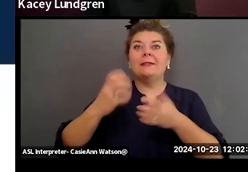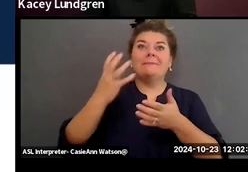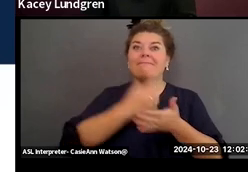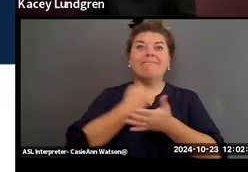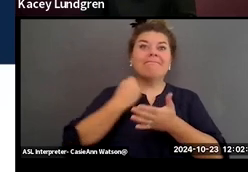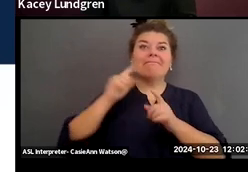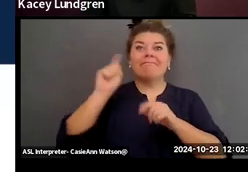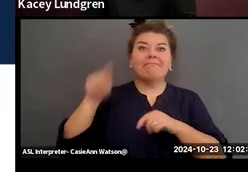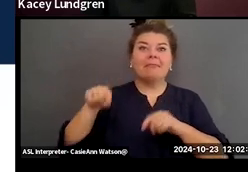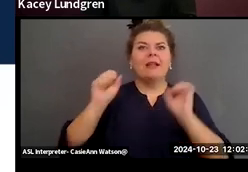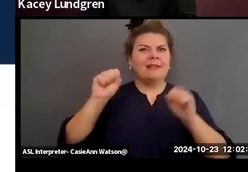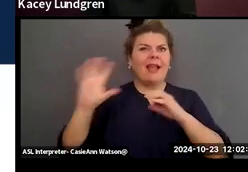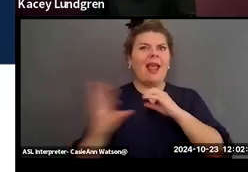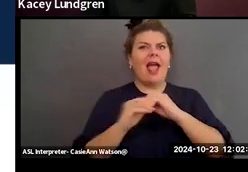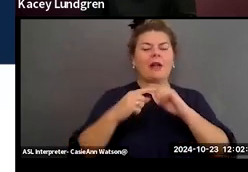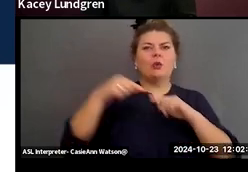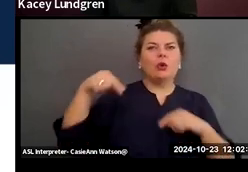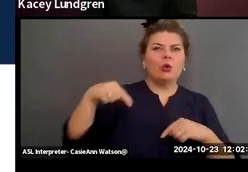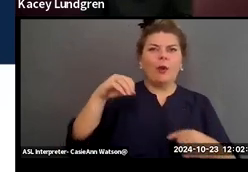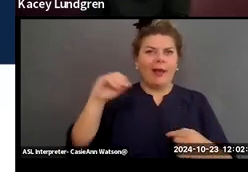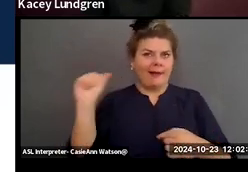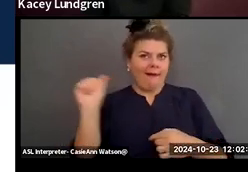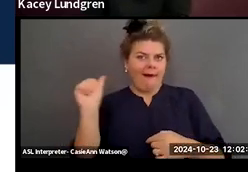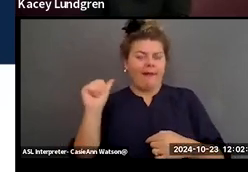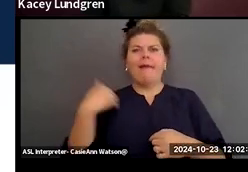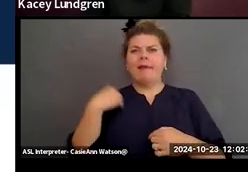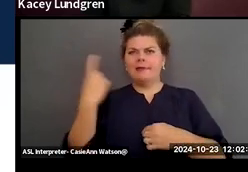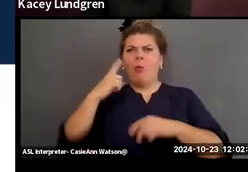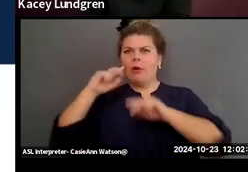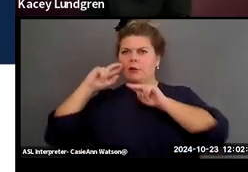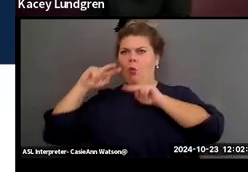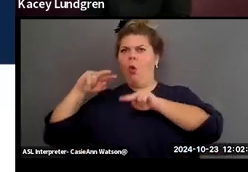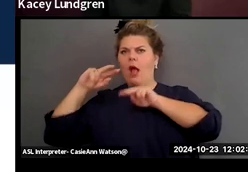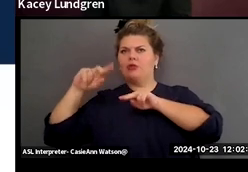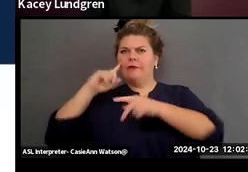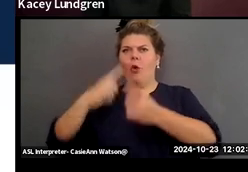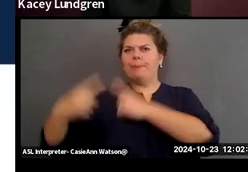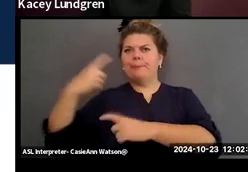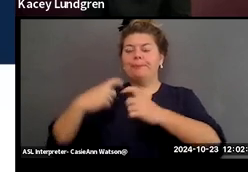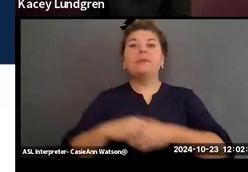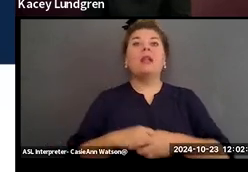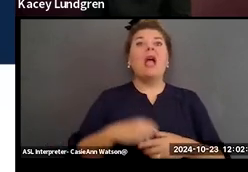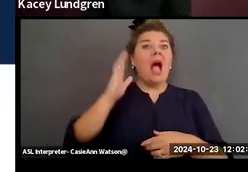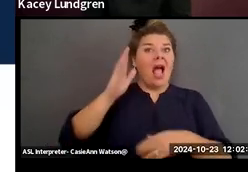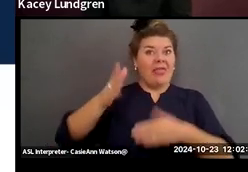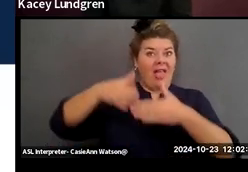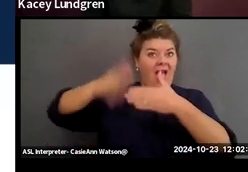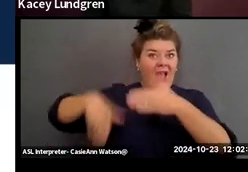please feel free to add them to the Q&A. We have someone monitoring the Q&A. Otherwise, I will leave time at the end of the presentation